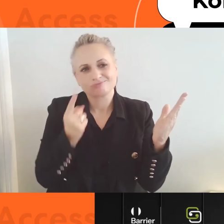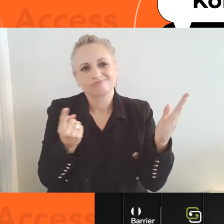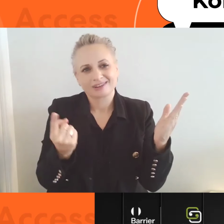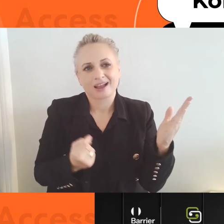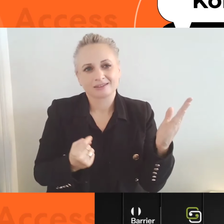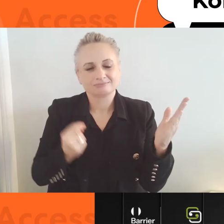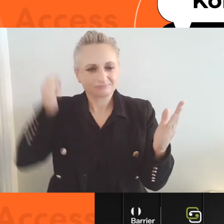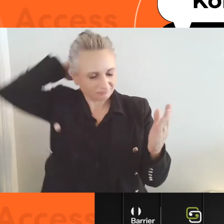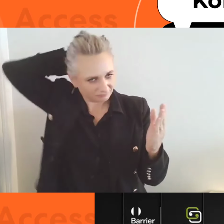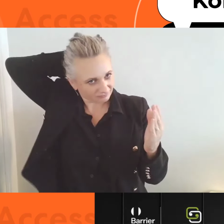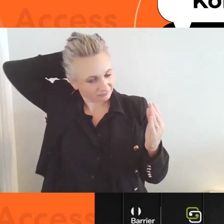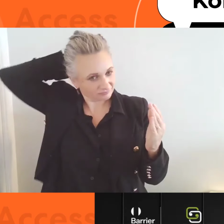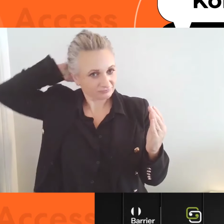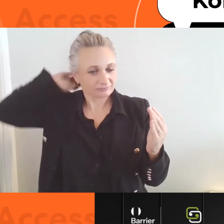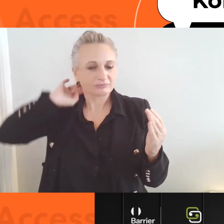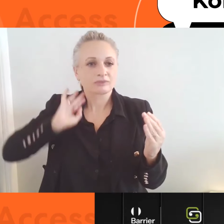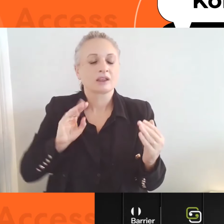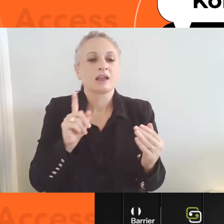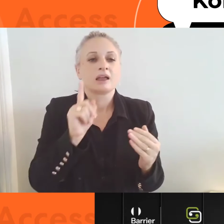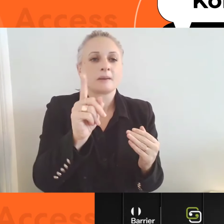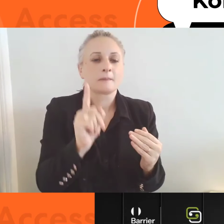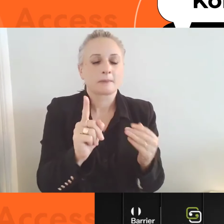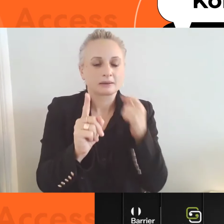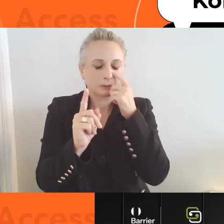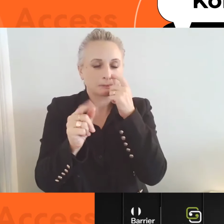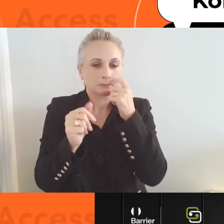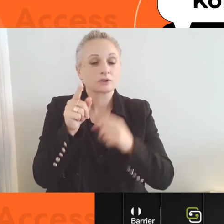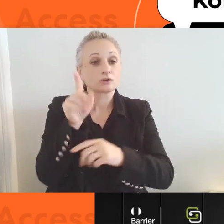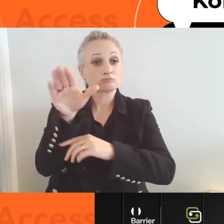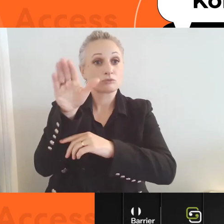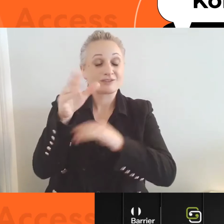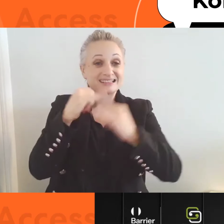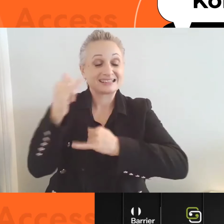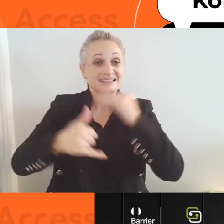internationally speaking, the most recent updates in Britain to this